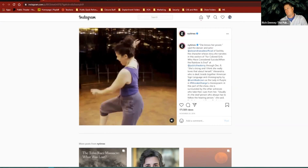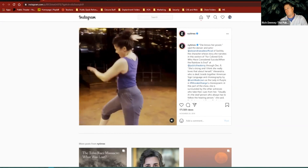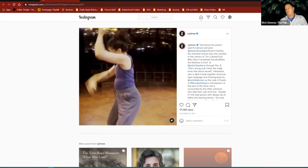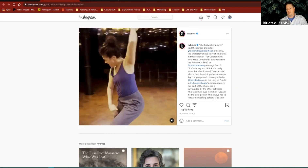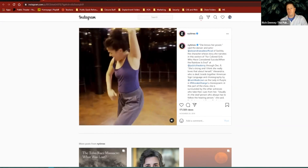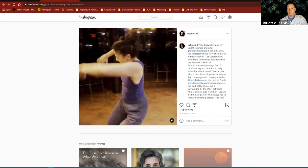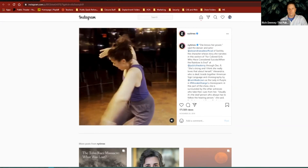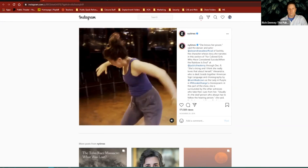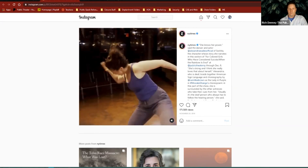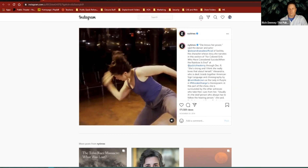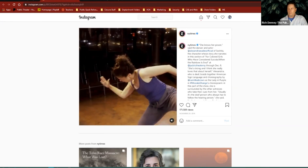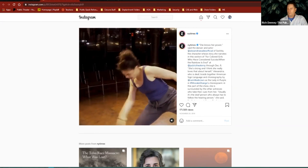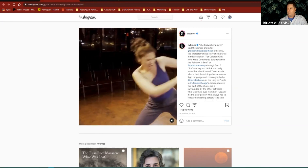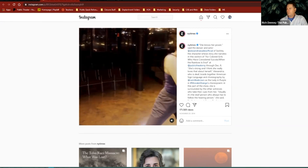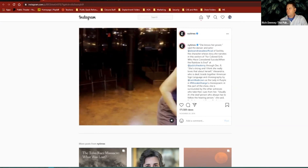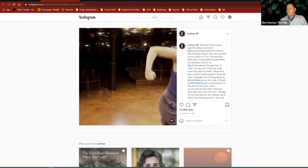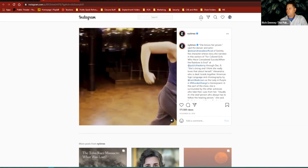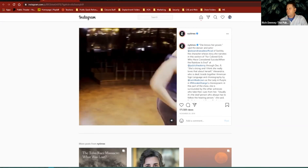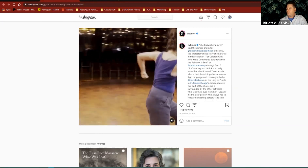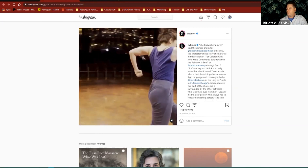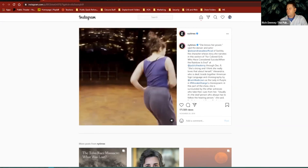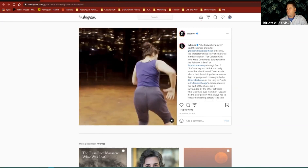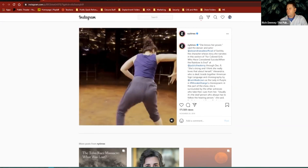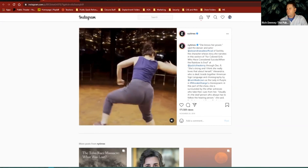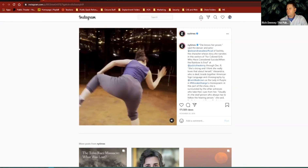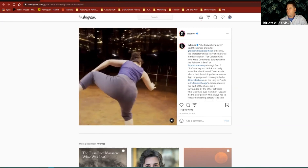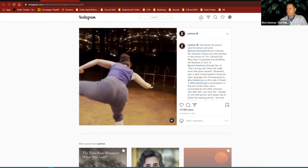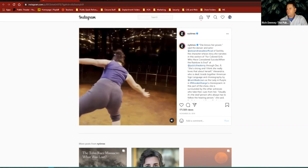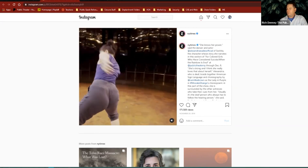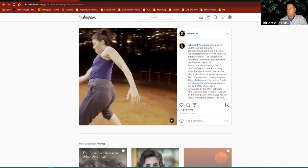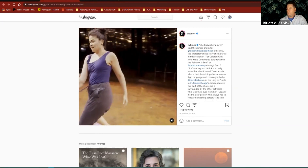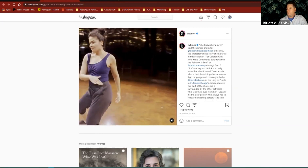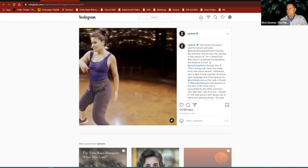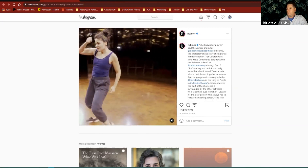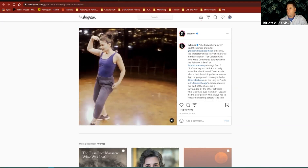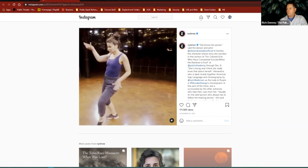redneck whoops and slap it on the back. She gathered her